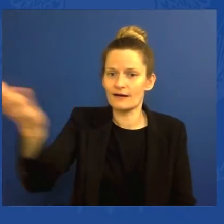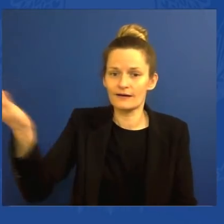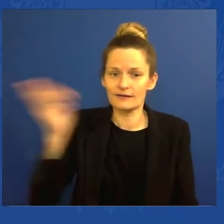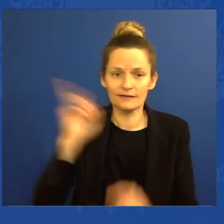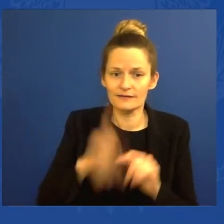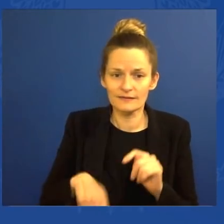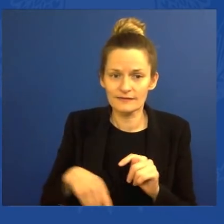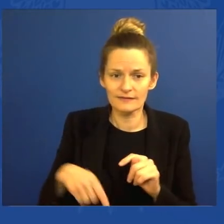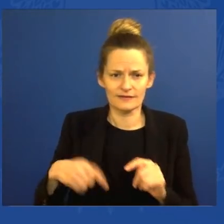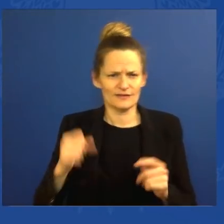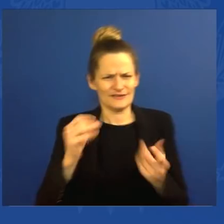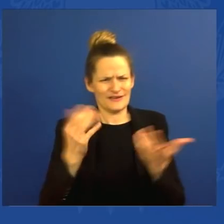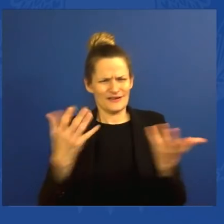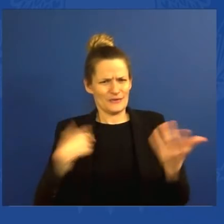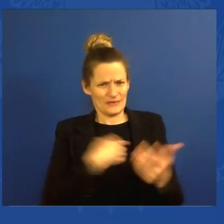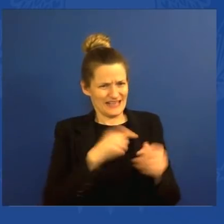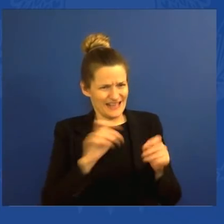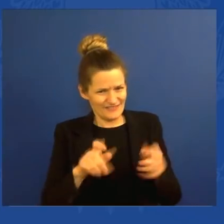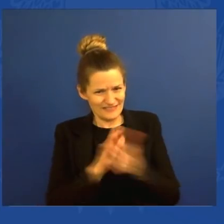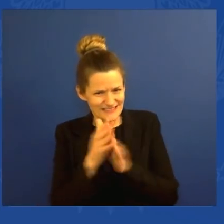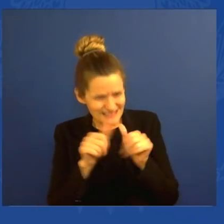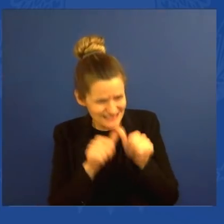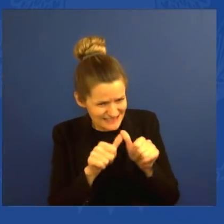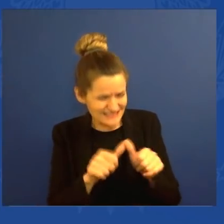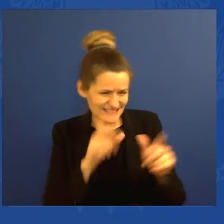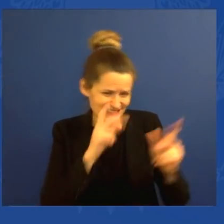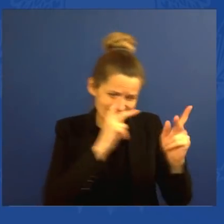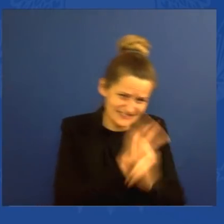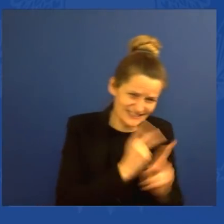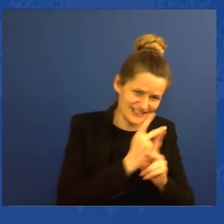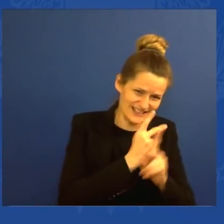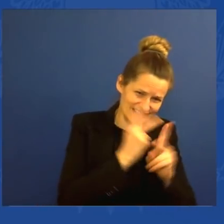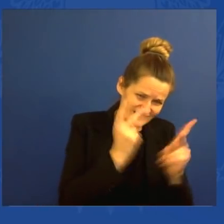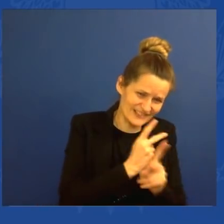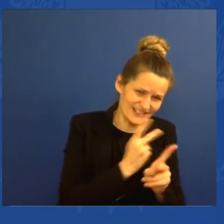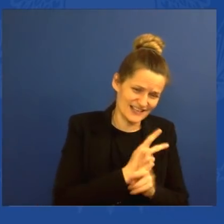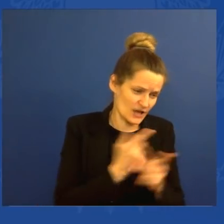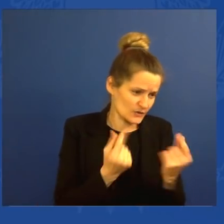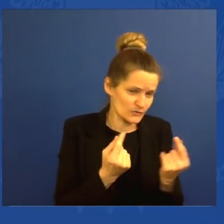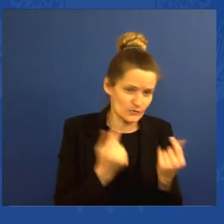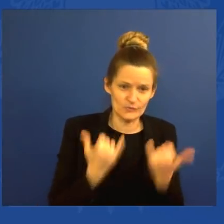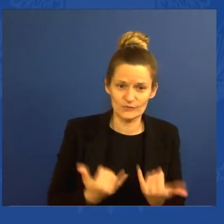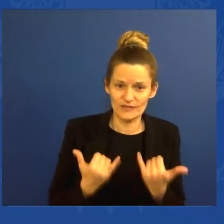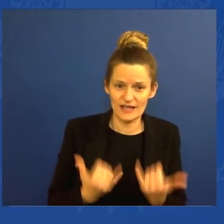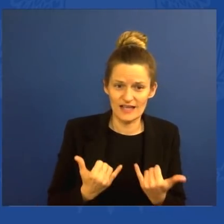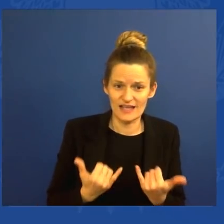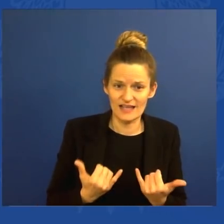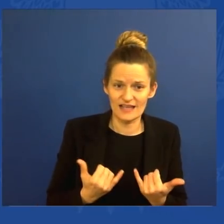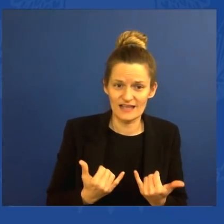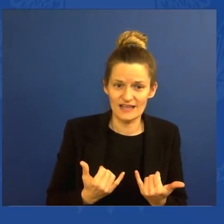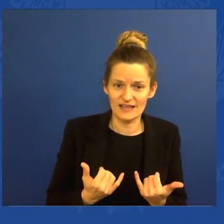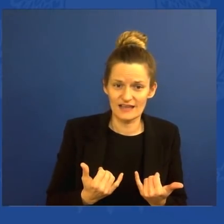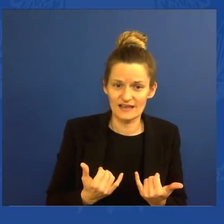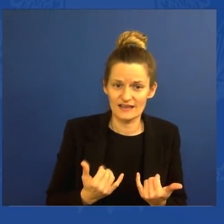Act, really focusing on bringing domestic production of semiconductors here, including some for our industry --